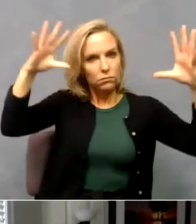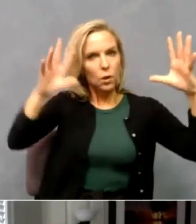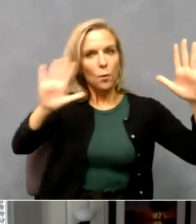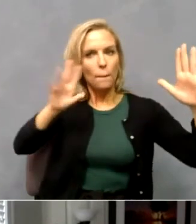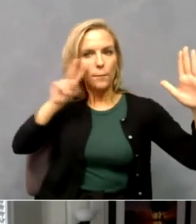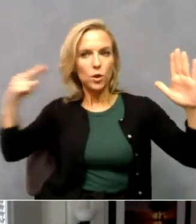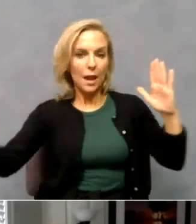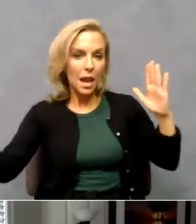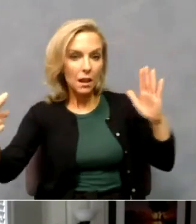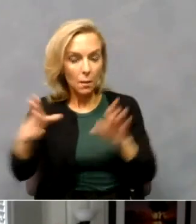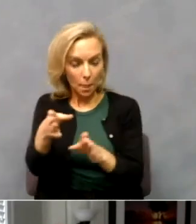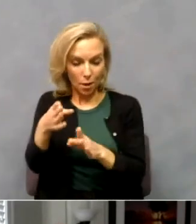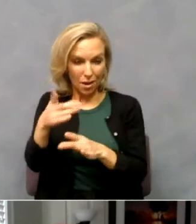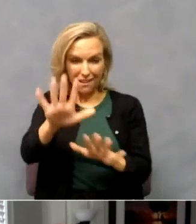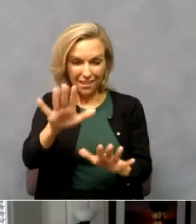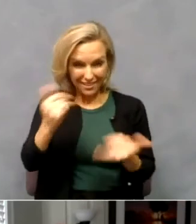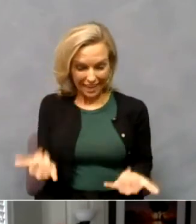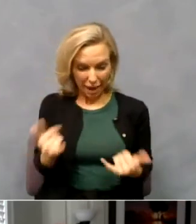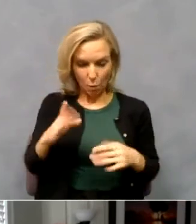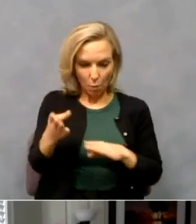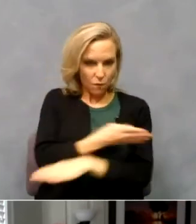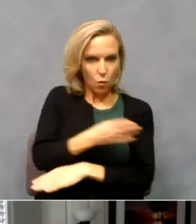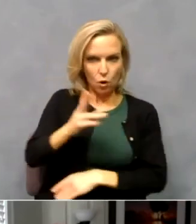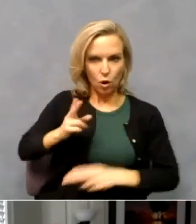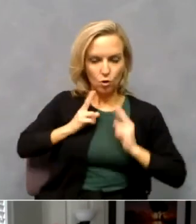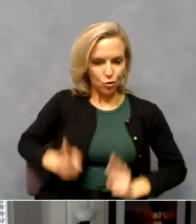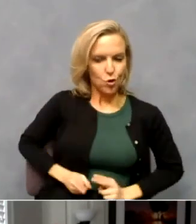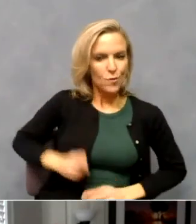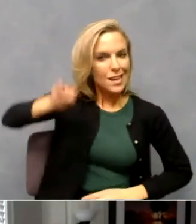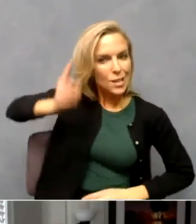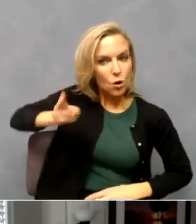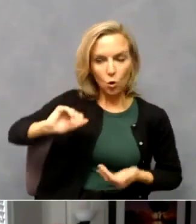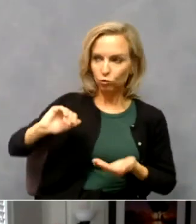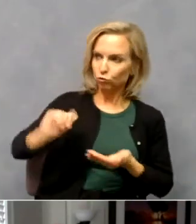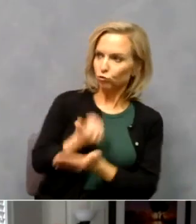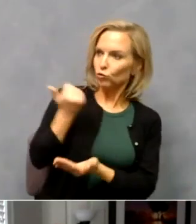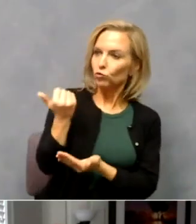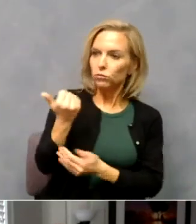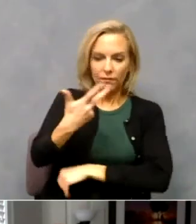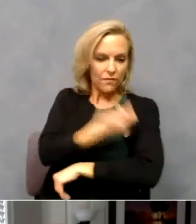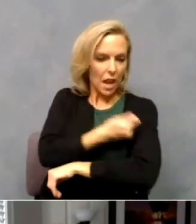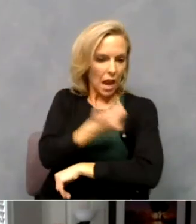in human history have we had two brand new vaccines to try to help eliminate a